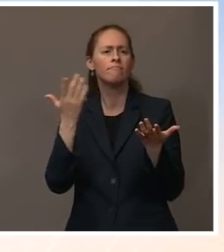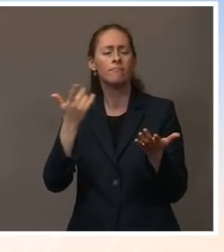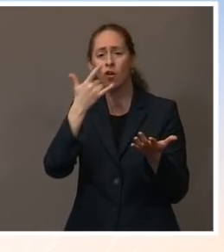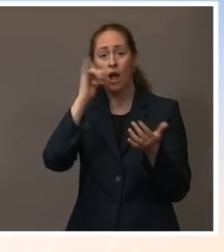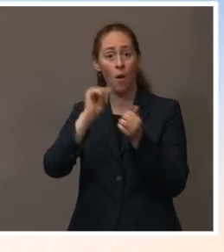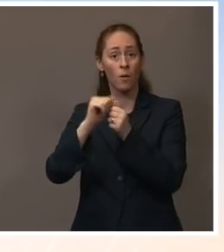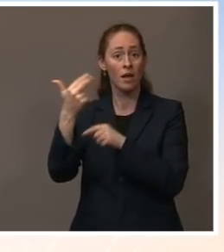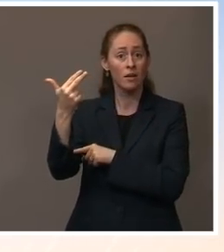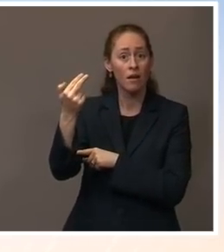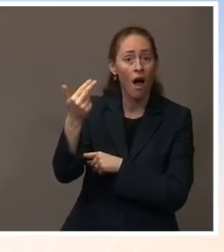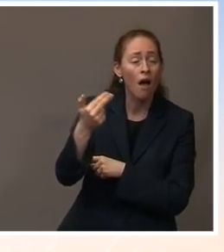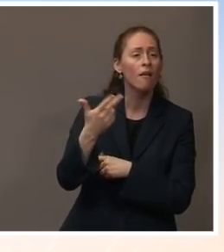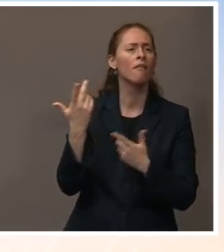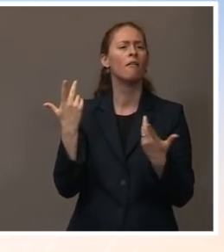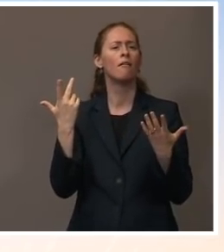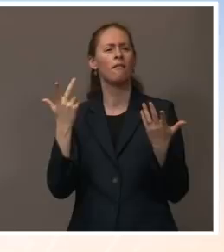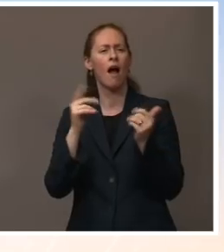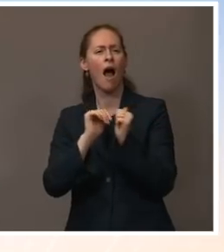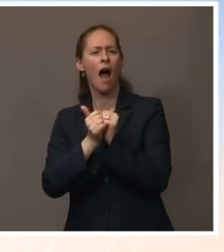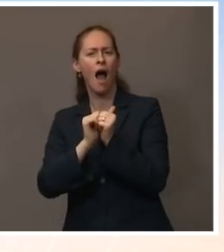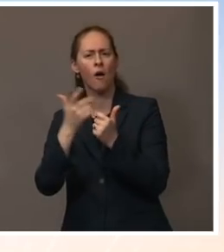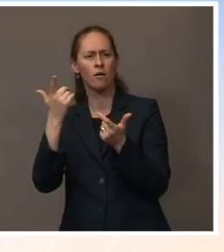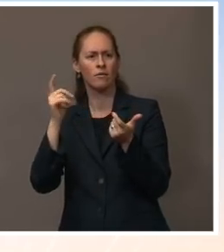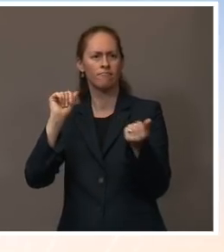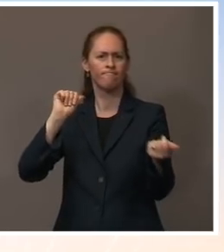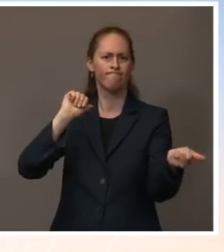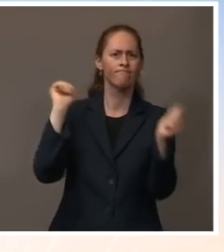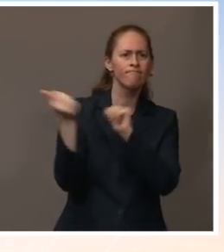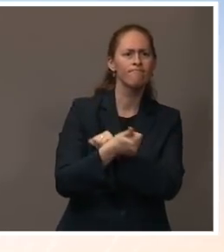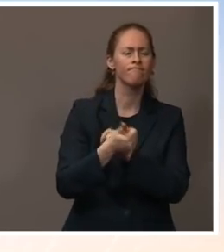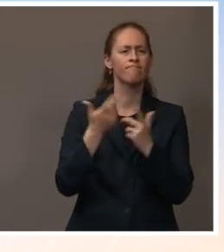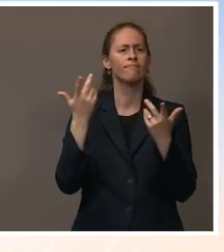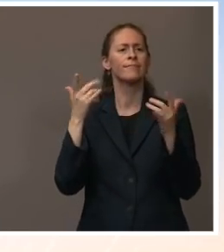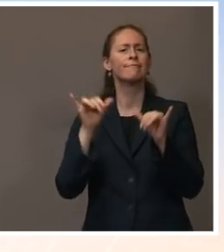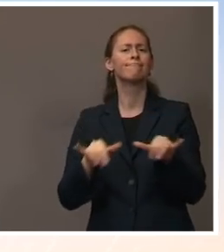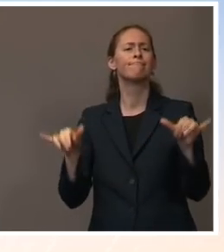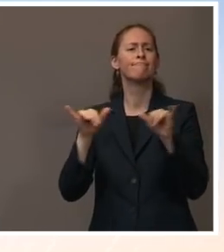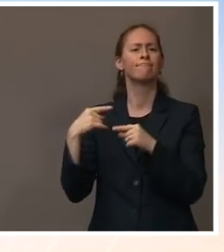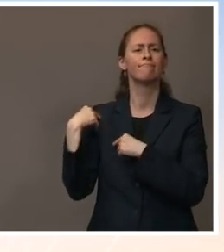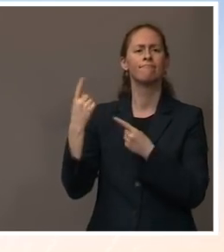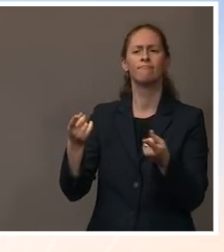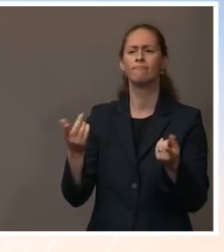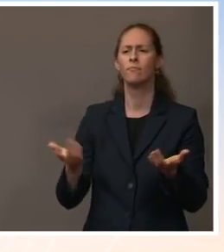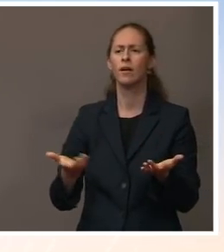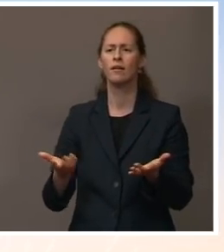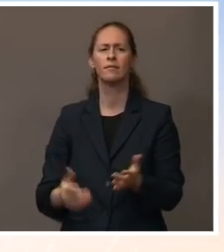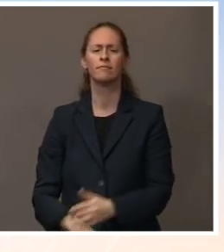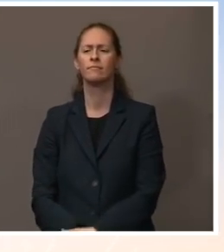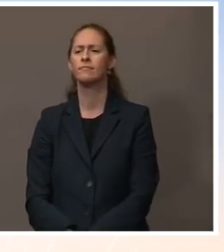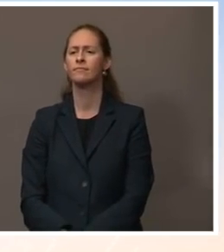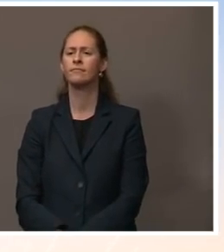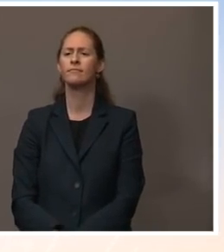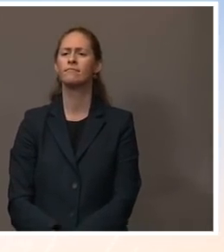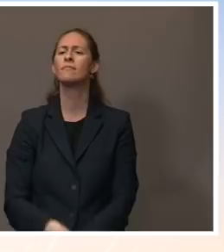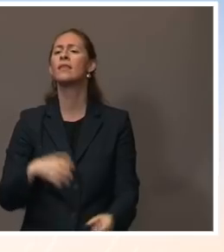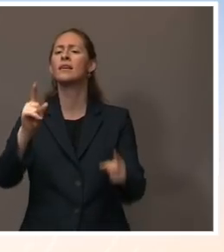to change the tide that hasn't been changed before? In the coming years . Ms. Psaki: Different now -- do you mean different from a different period of time -- The Press: Yes. Ms. Psaki: -- or different from --